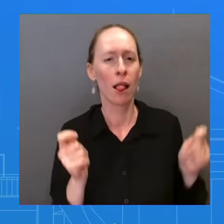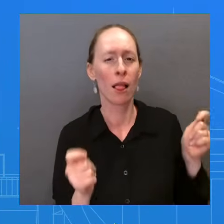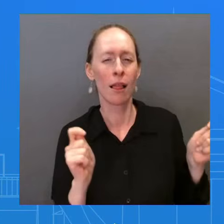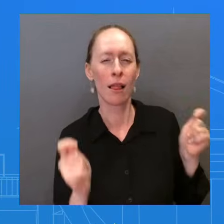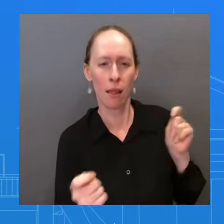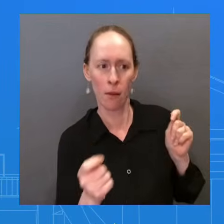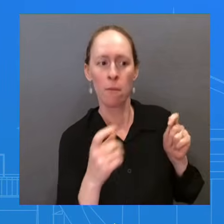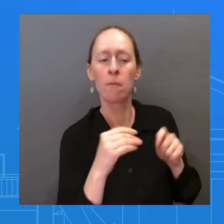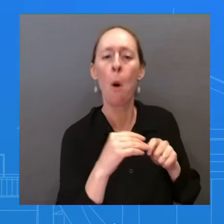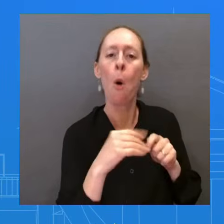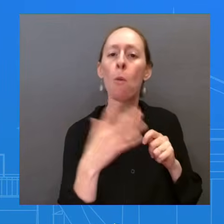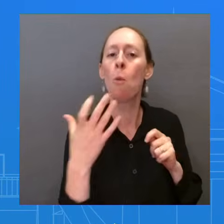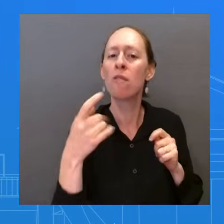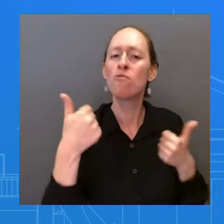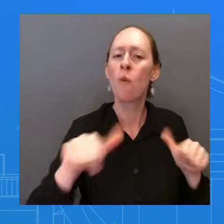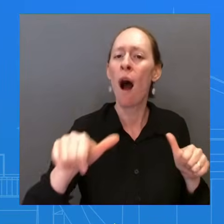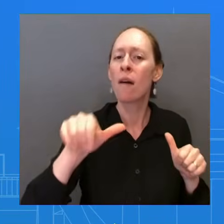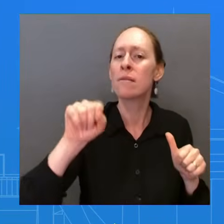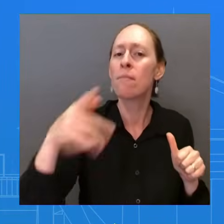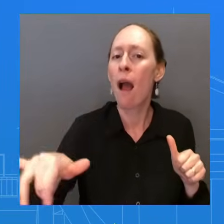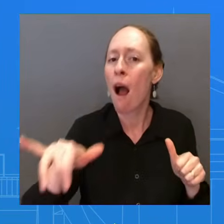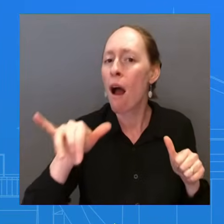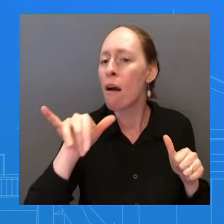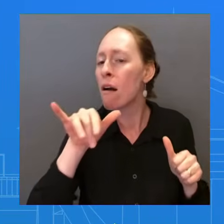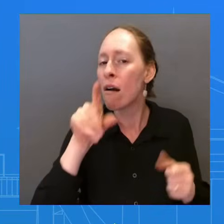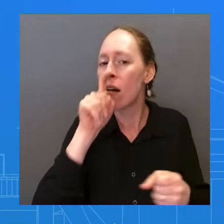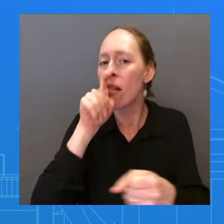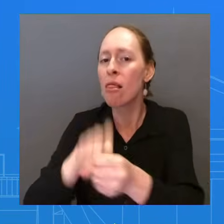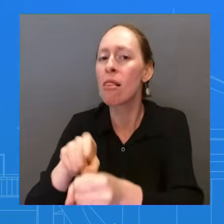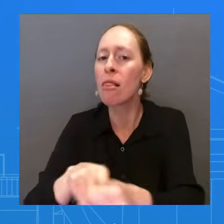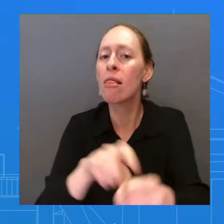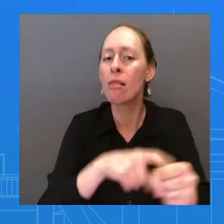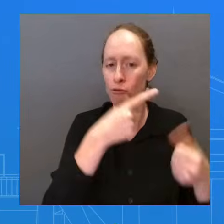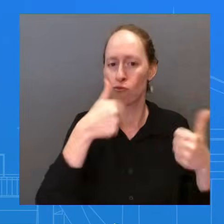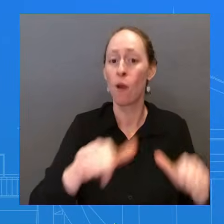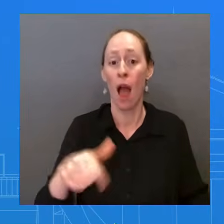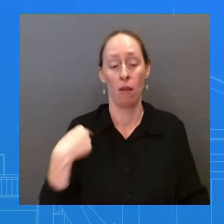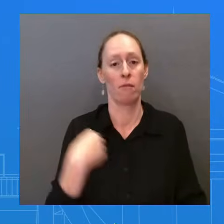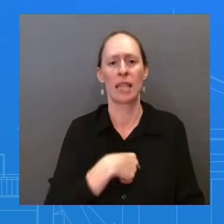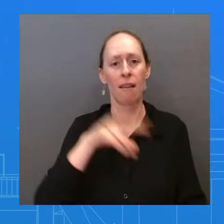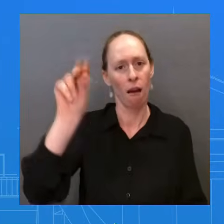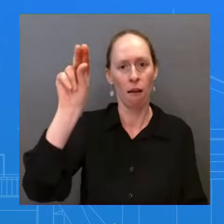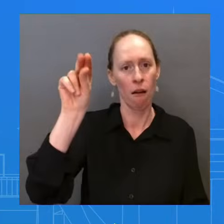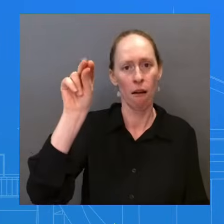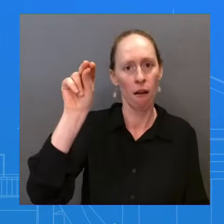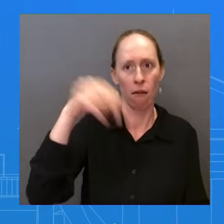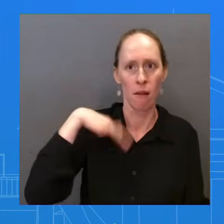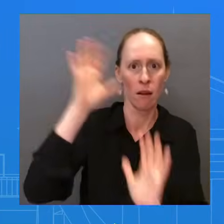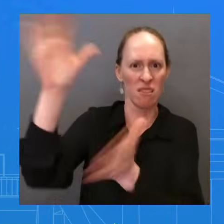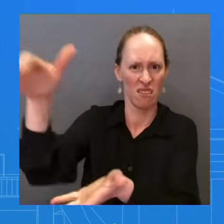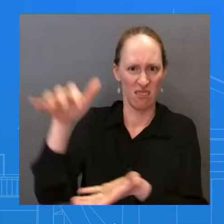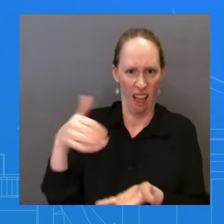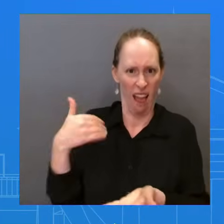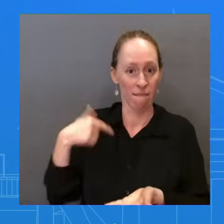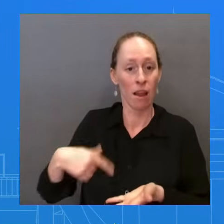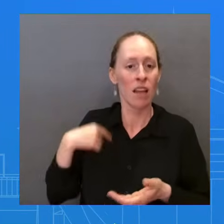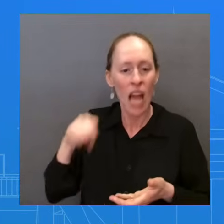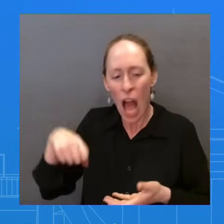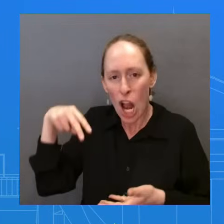and we exploited the material that we recovered. The Press: Okay. And on North Korea, in the context of the spy satellite that they just launched,